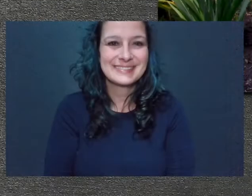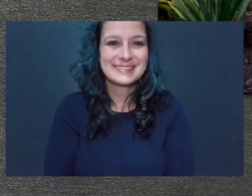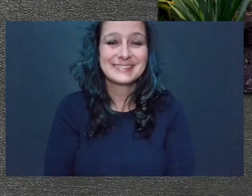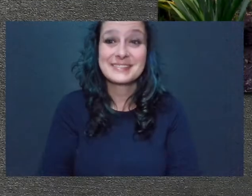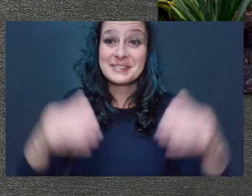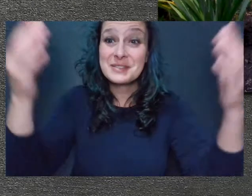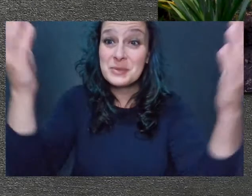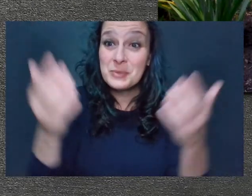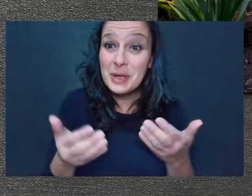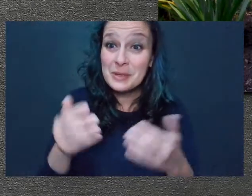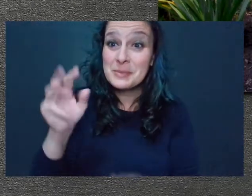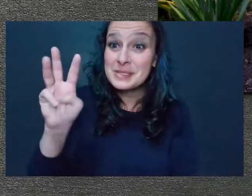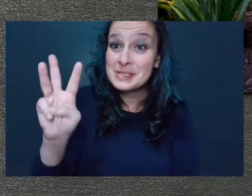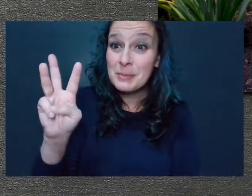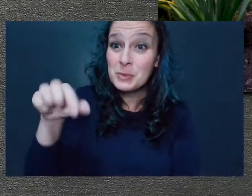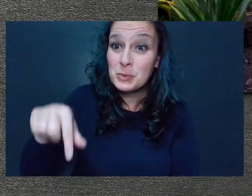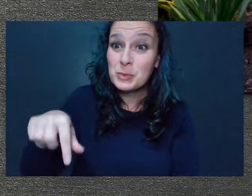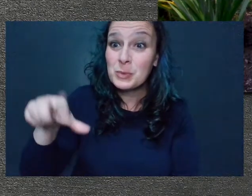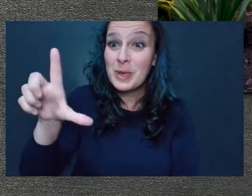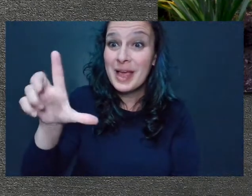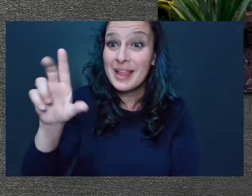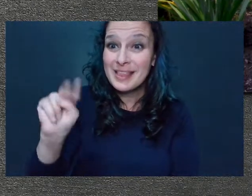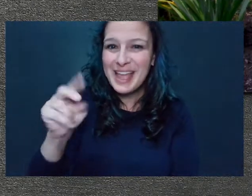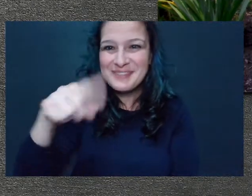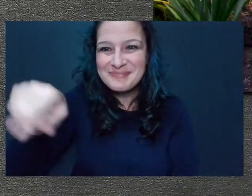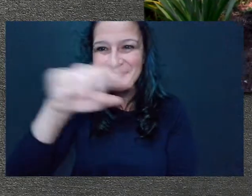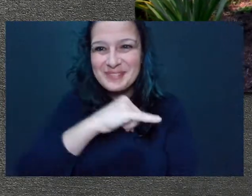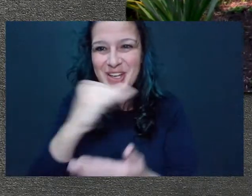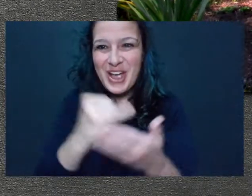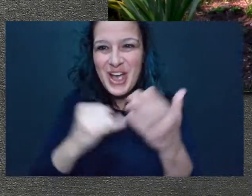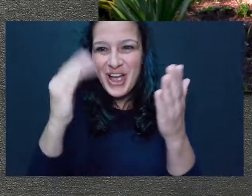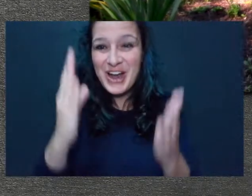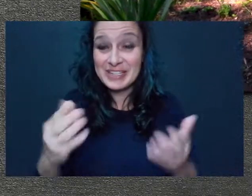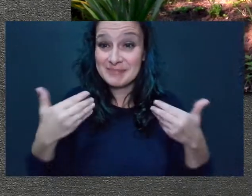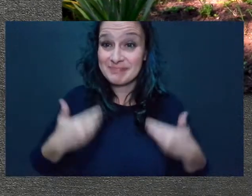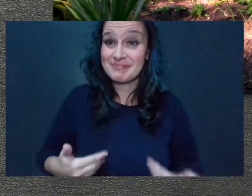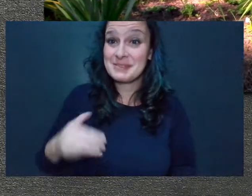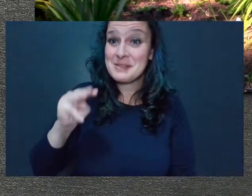Welcome to WQLN, artists. My name's Ms. Molly, and I'm here to talk to you